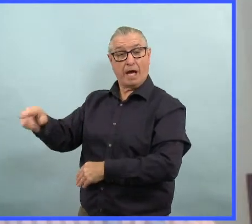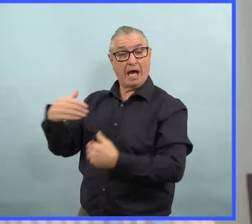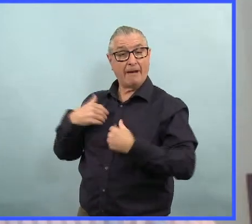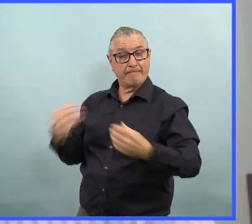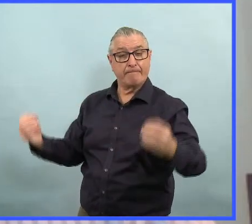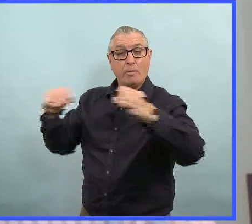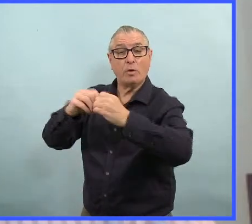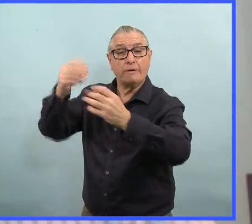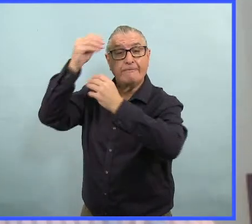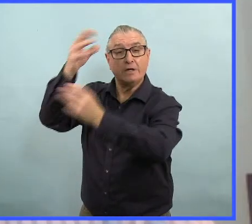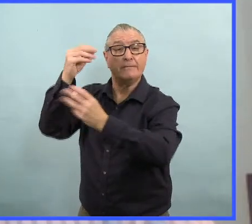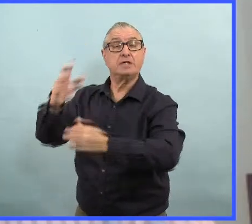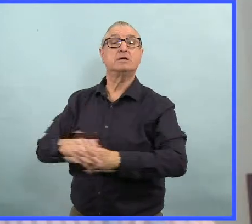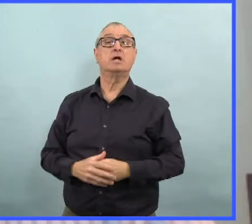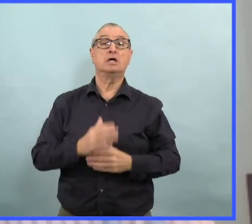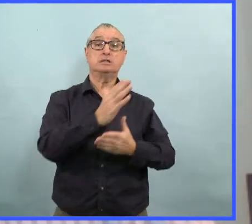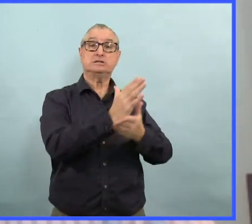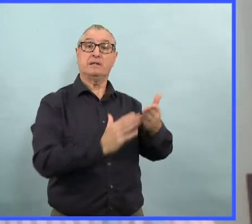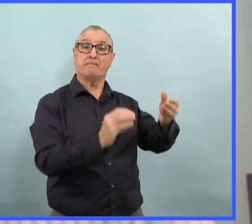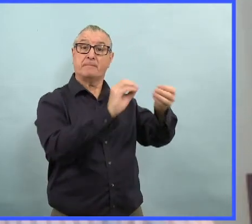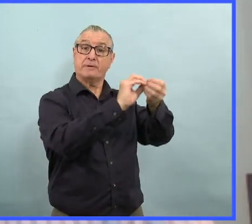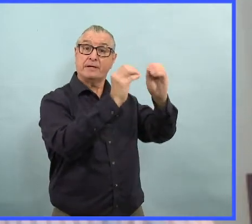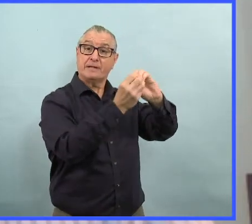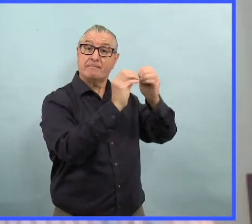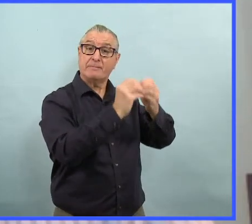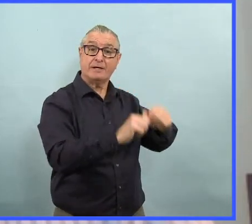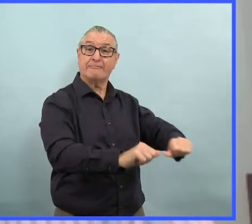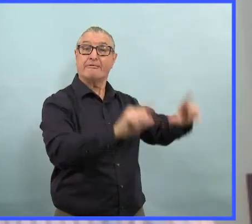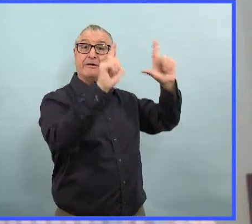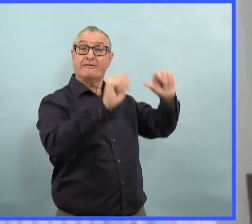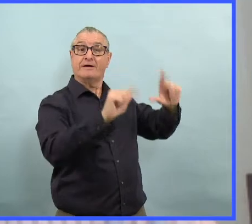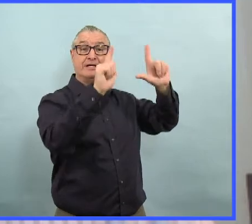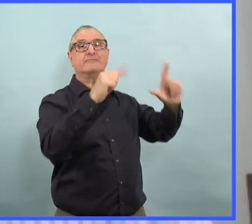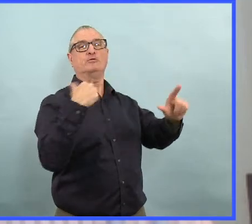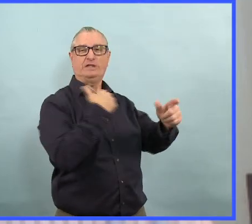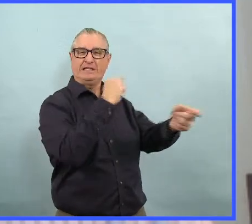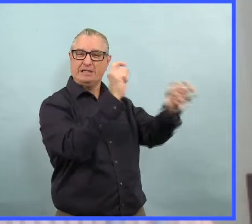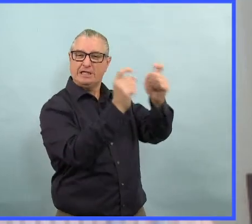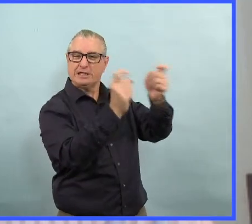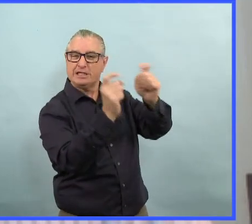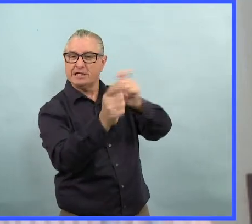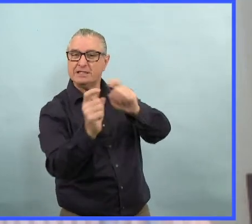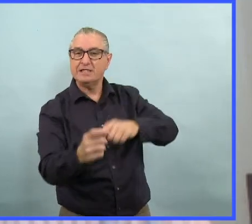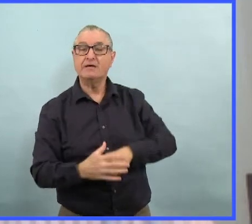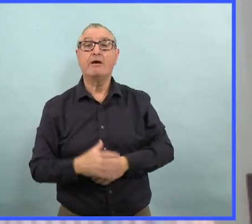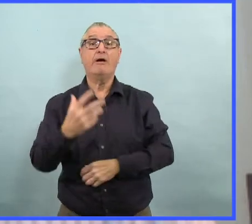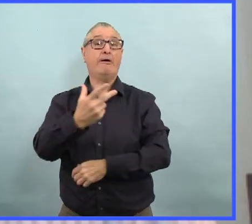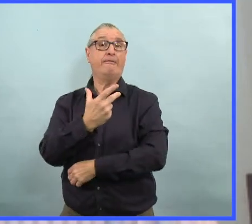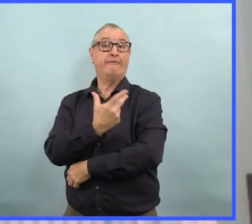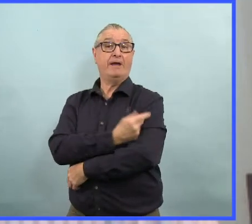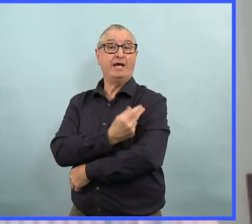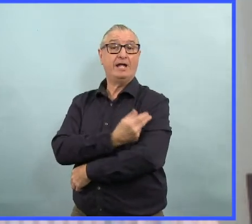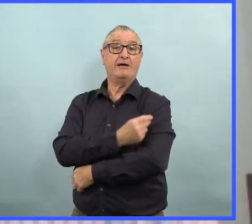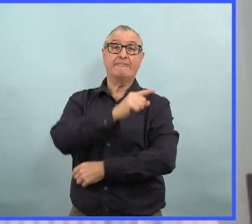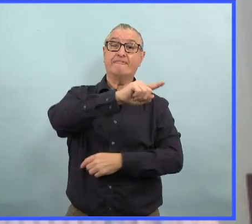the number of vaccine doses received by manitobans we want mountains to know that uh